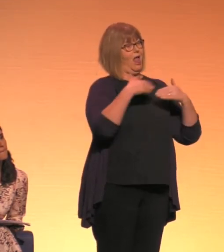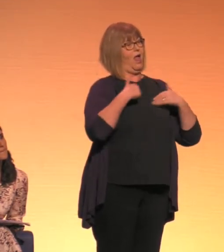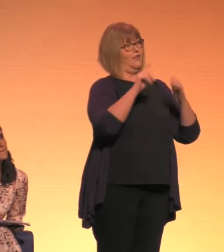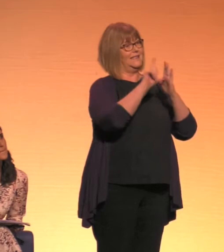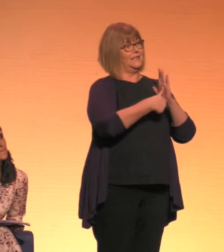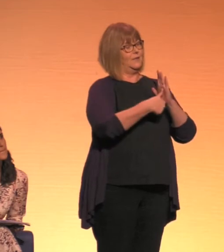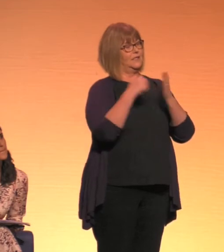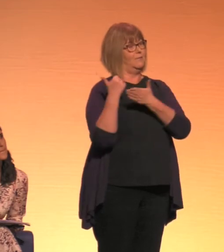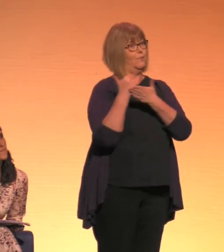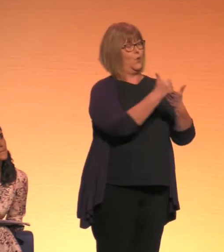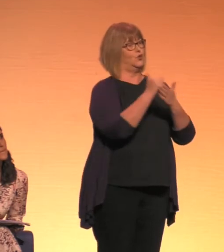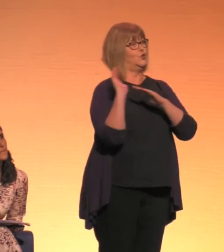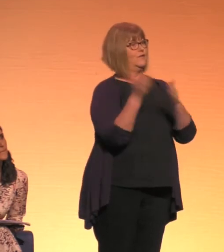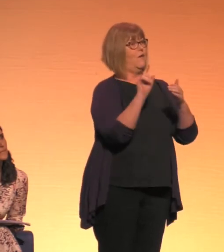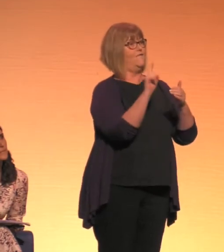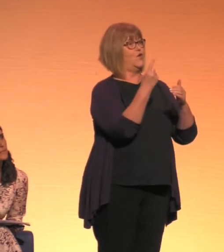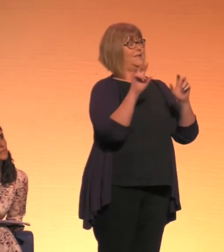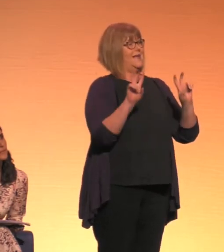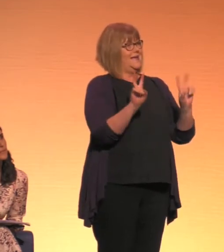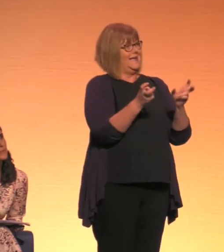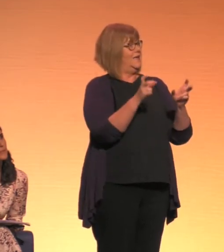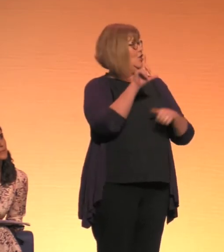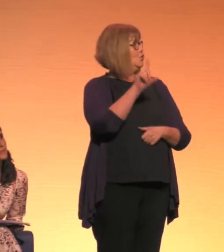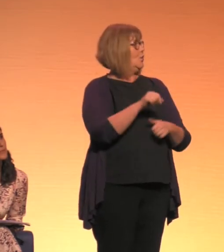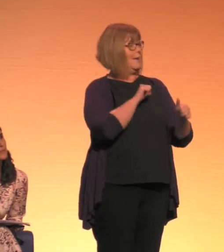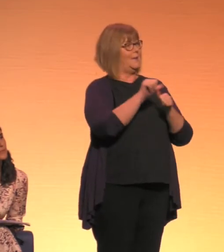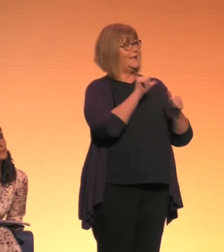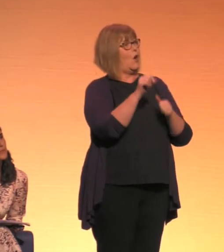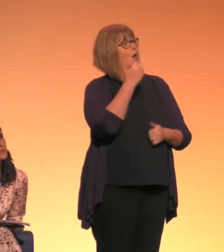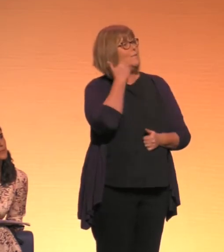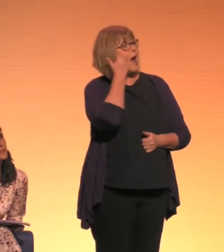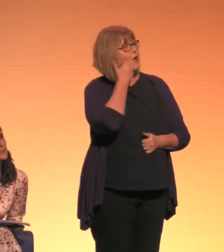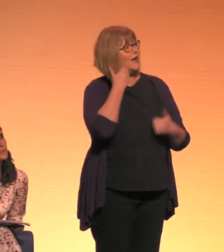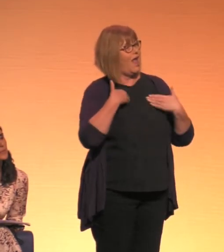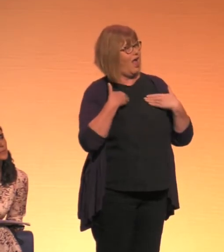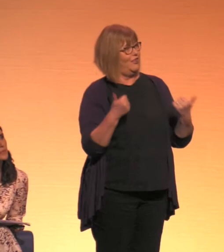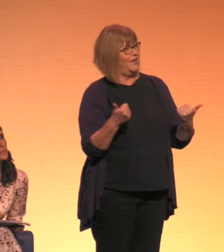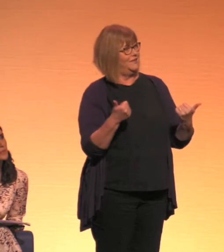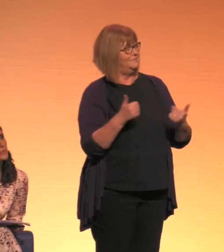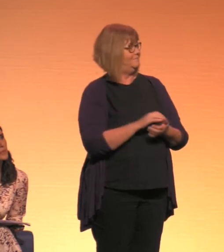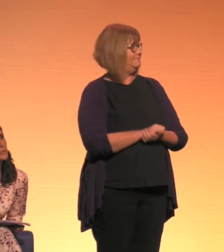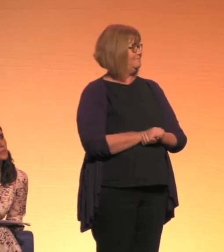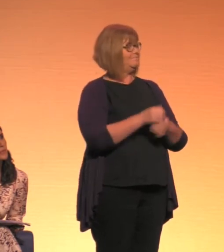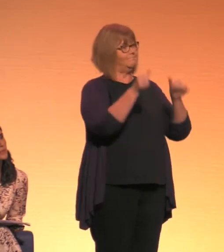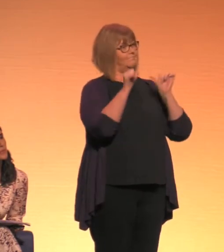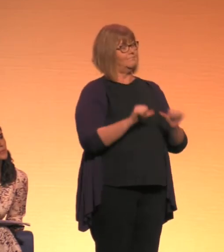the first subheading was, Doing better on Maori health. Here's another heading.